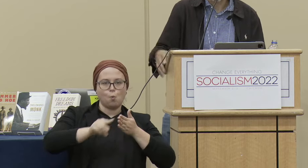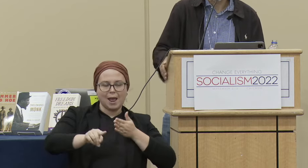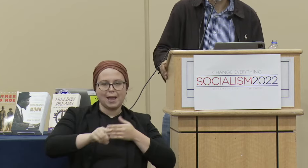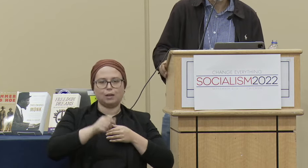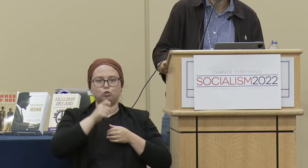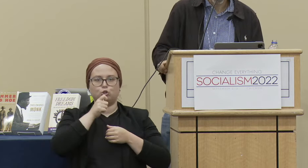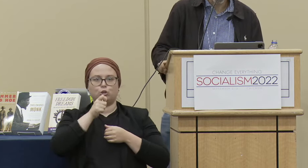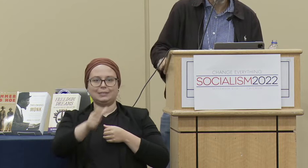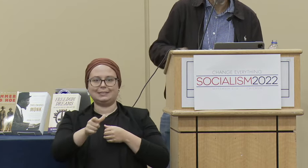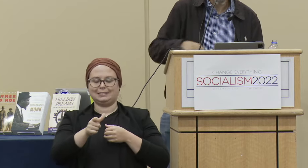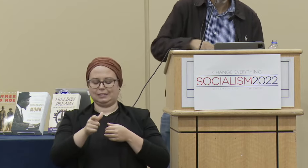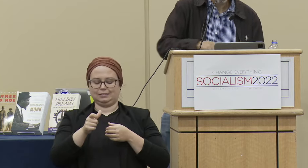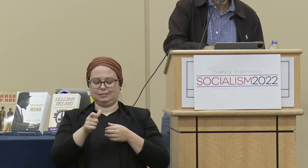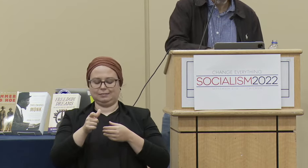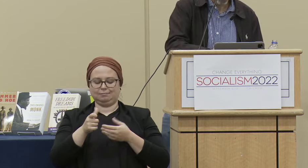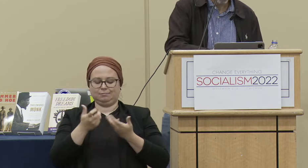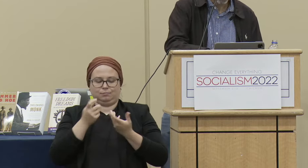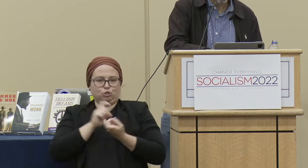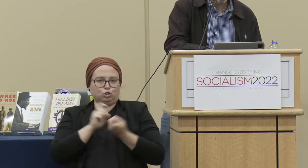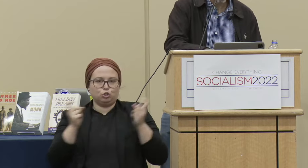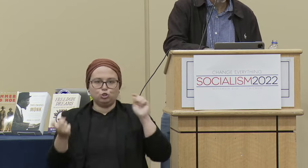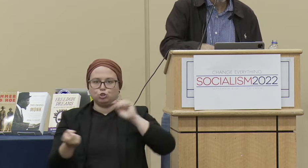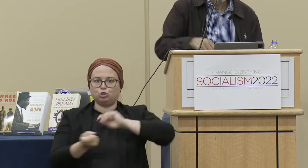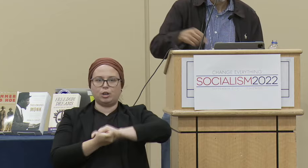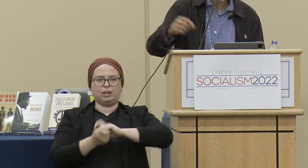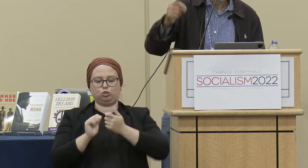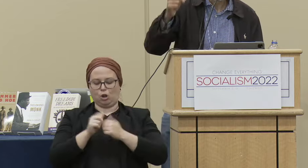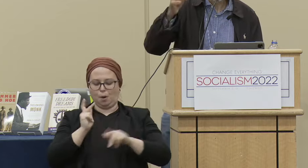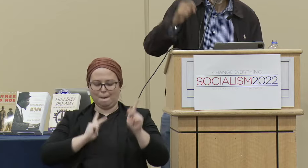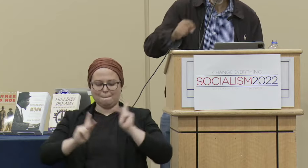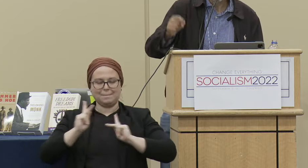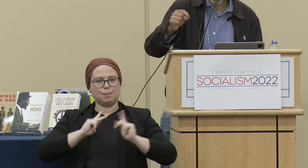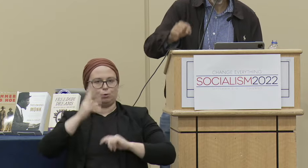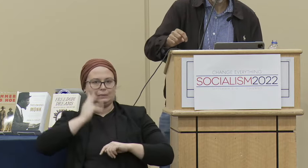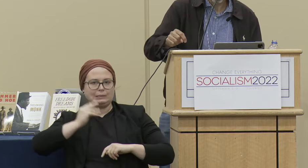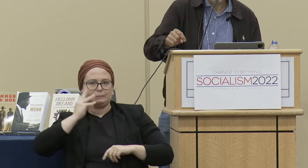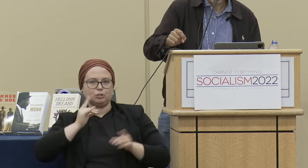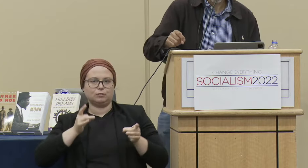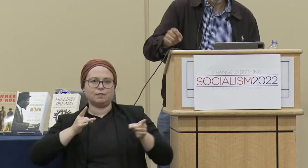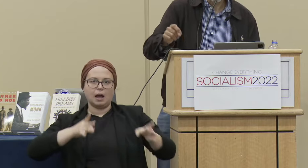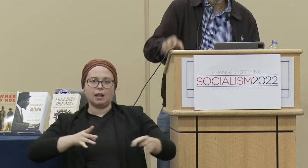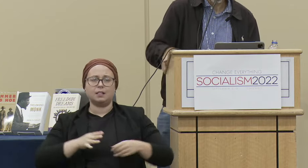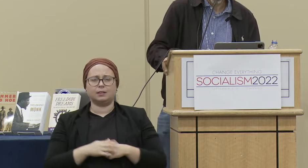restore or expand the social wage or positions that make